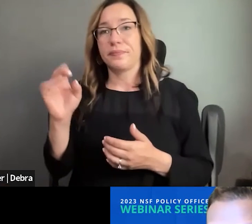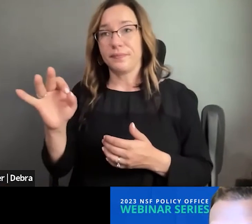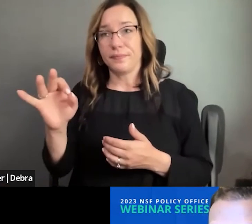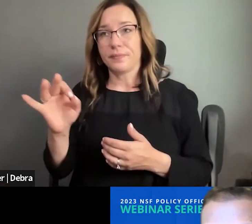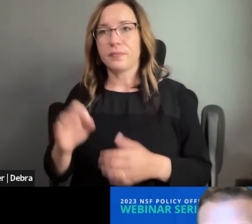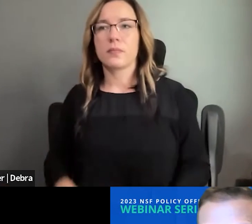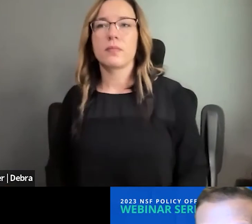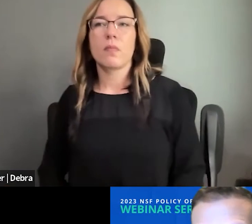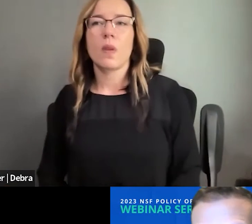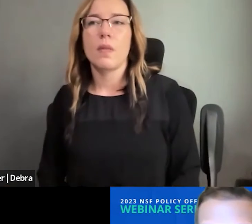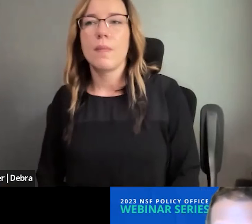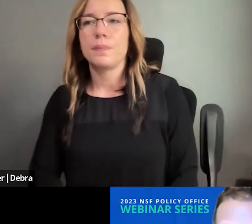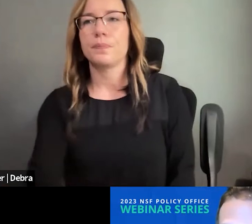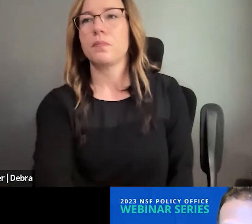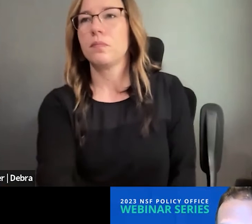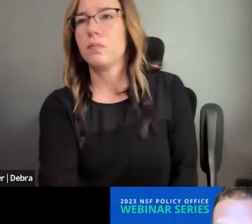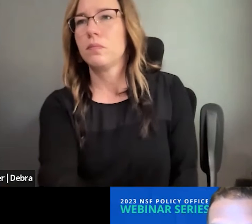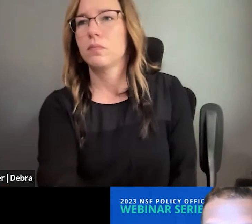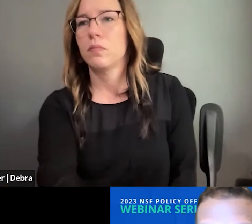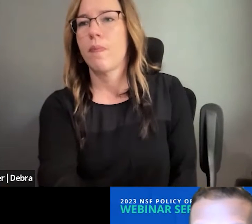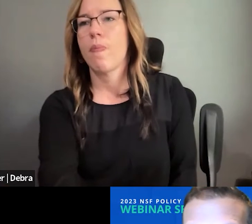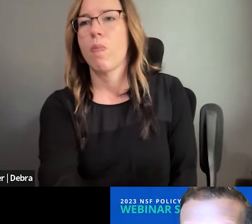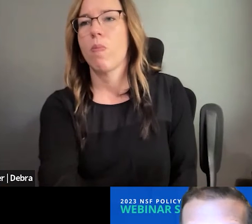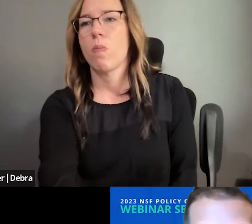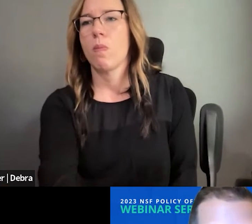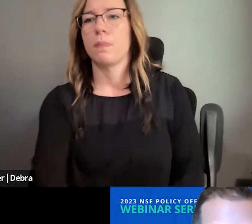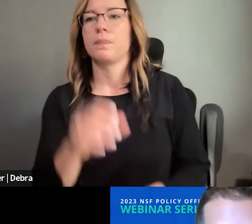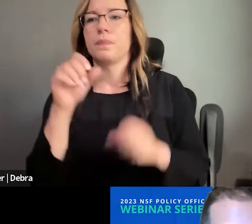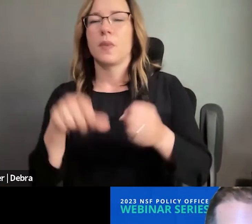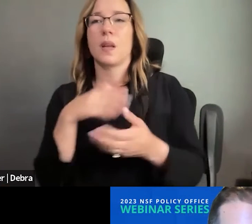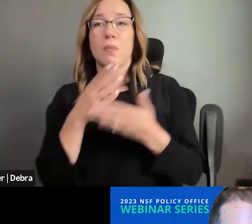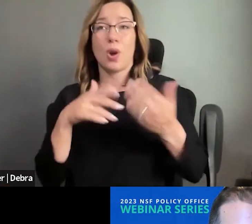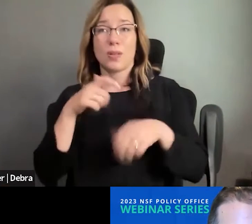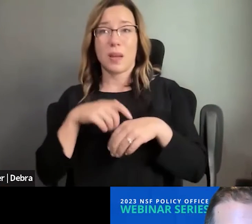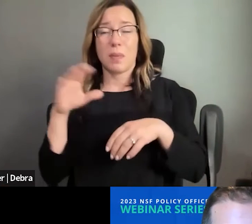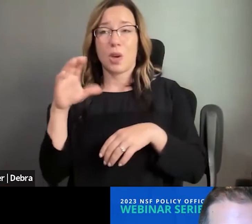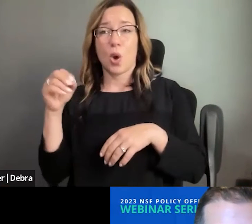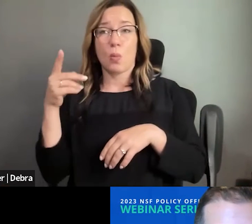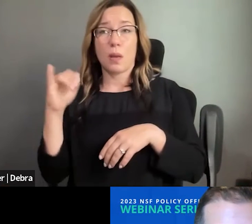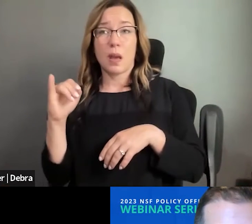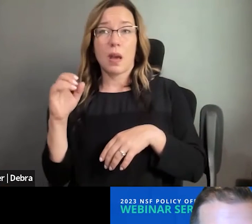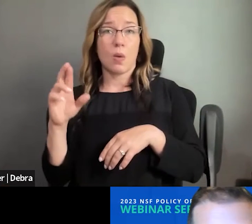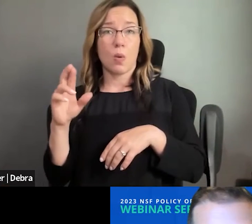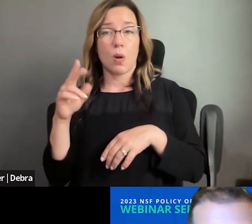We have a question asking, can part time faculty be co-PI or PI on NSF?